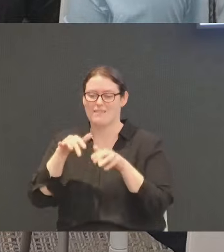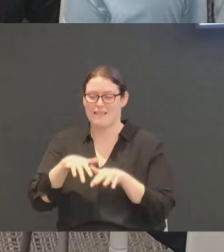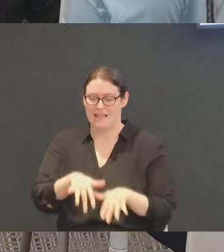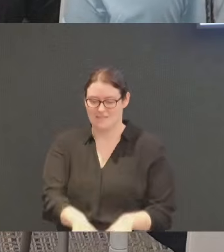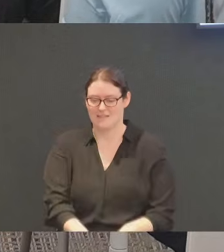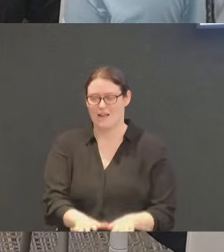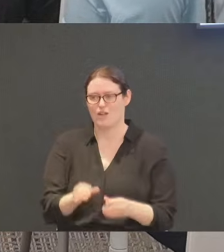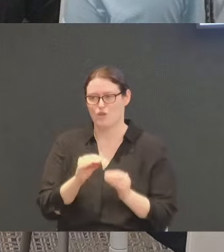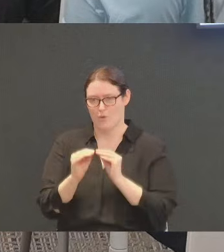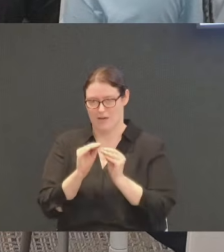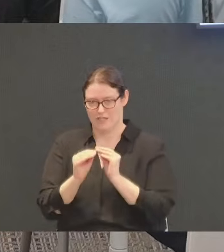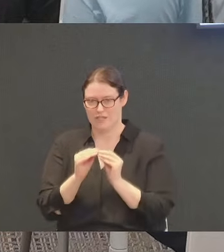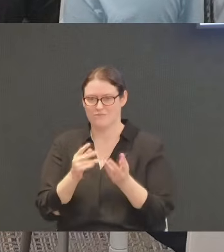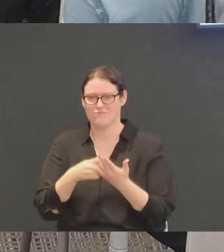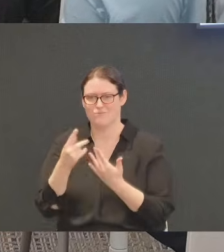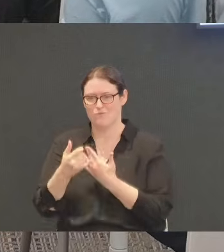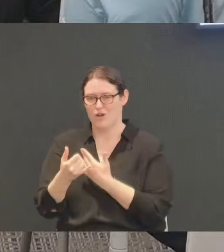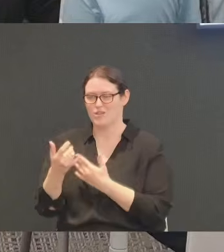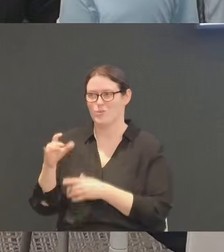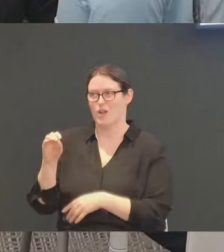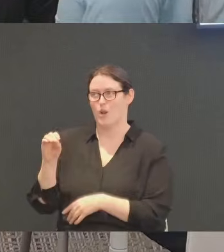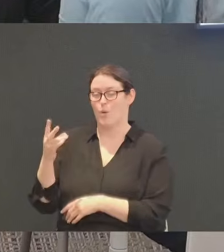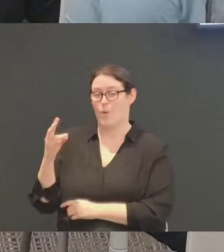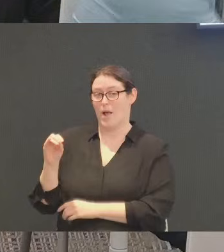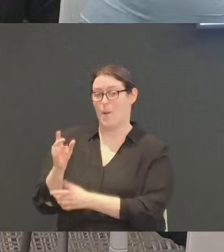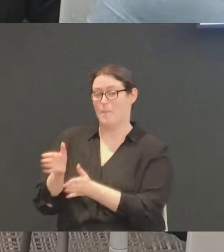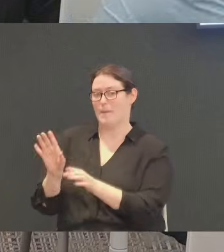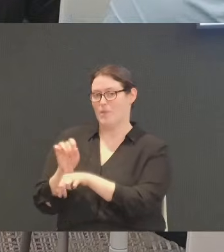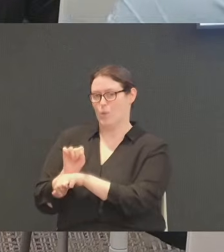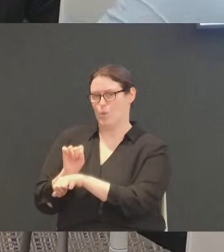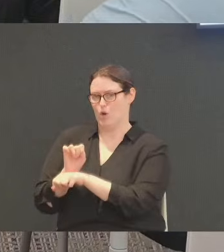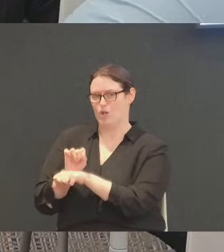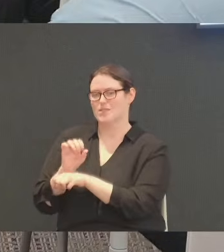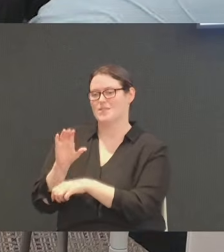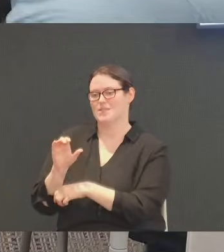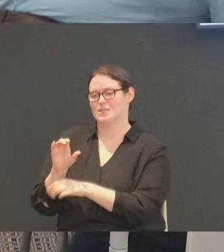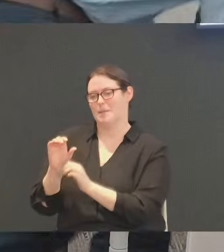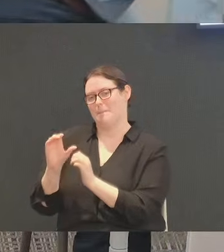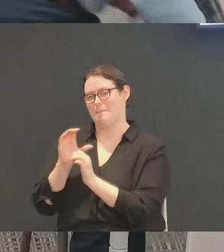is a project that we received Ohio Public Works Commission construction funds for. So,